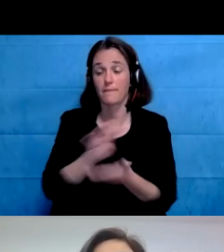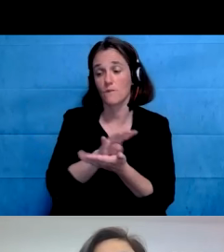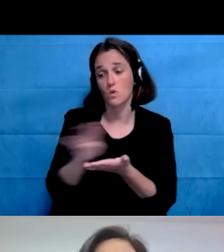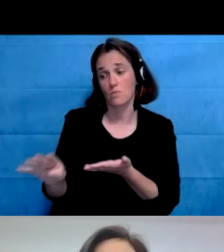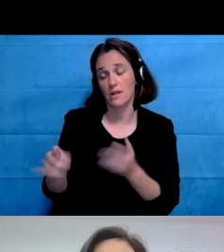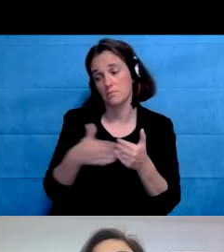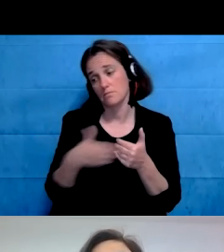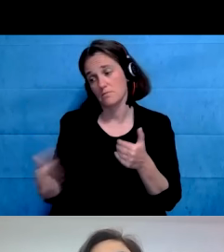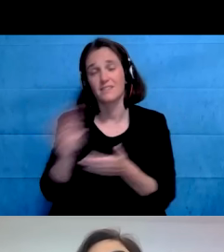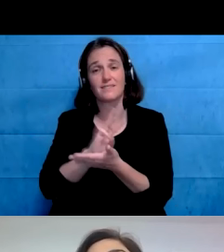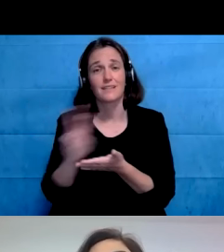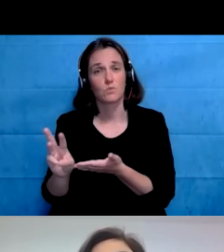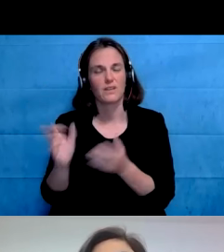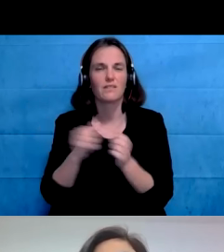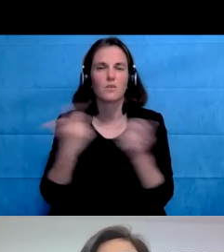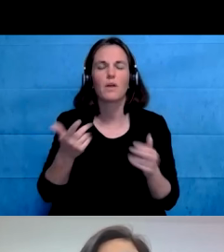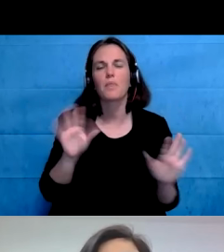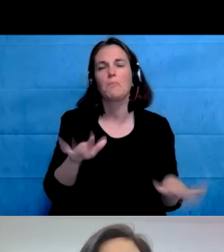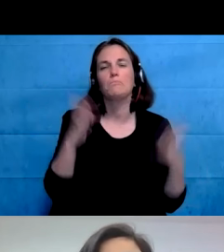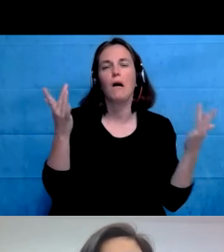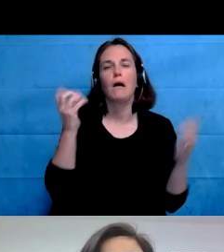has had an asymptomatic or mild COVID-19 infection.